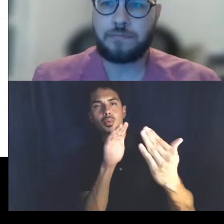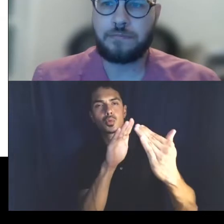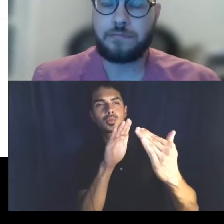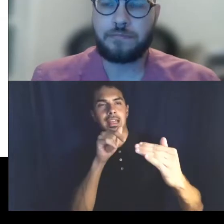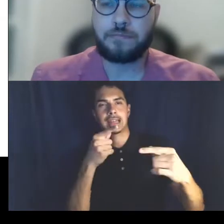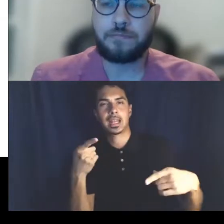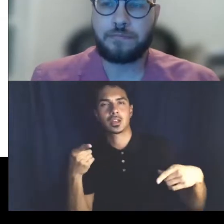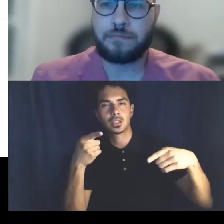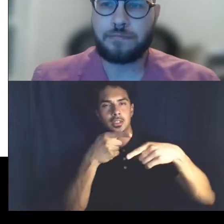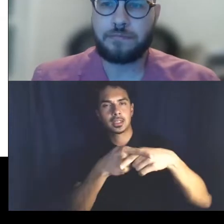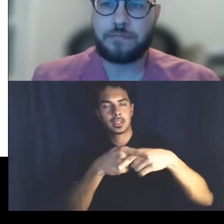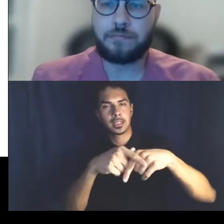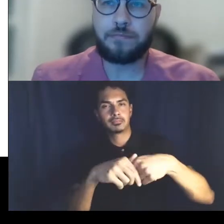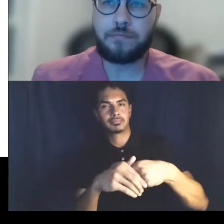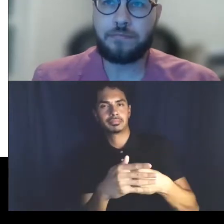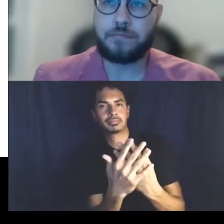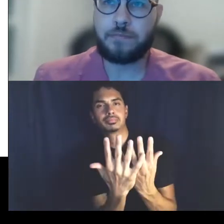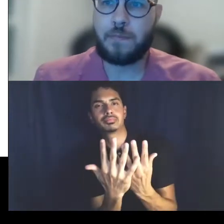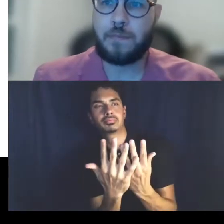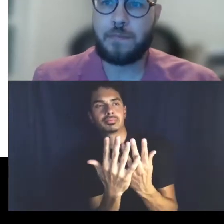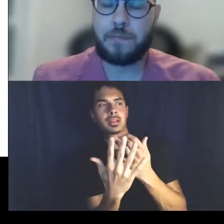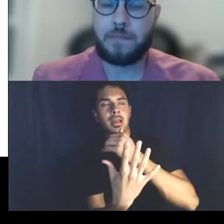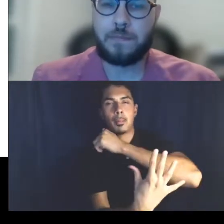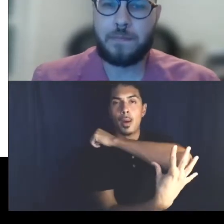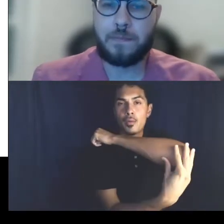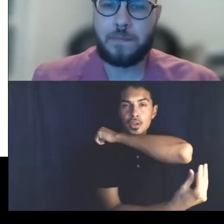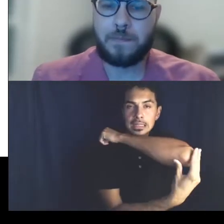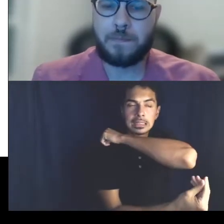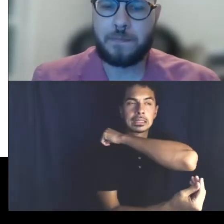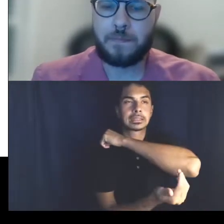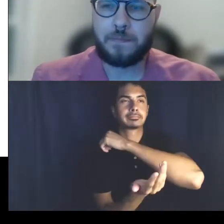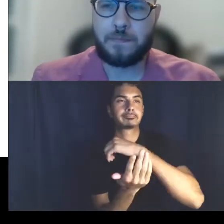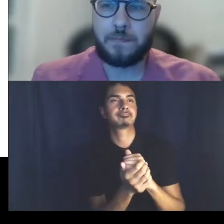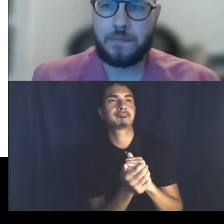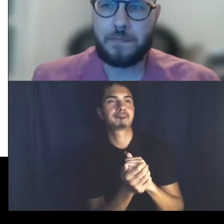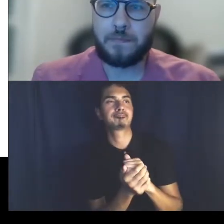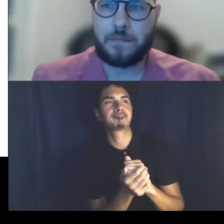of poverty and accessing care that's often stigmatized